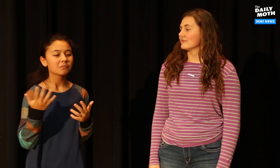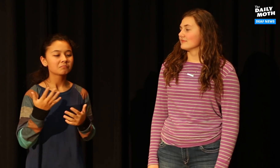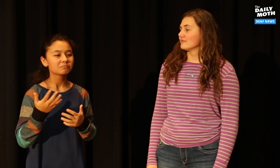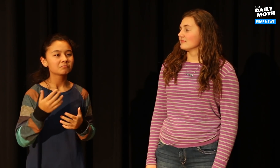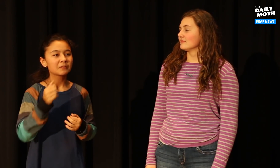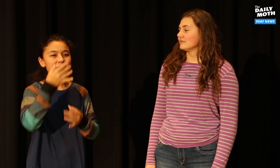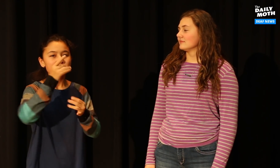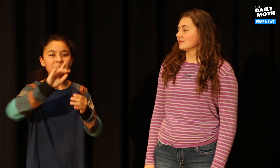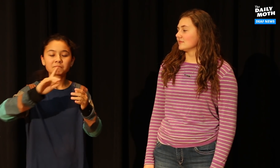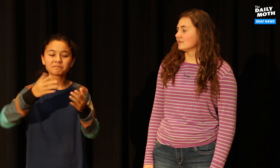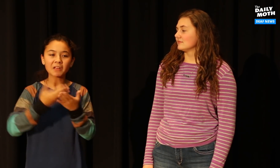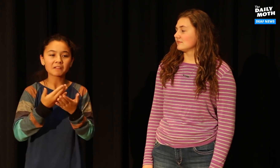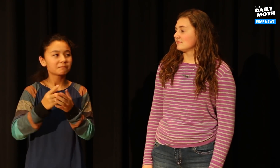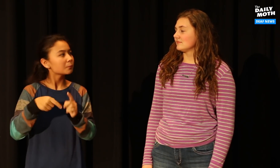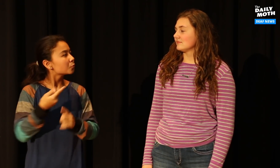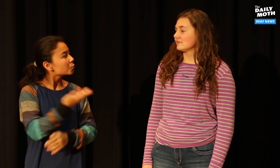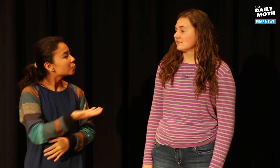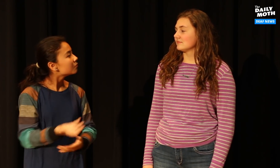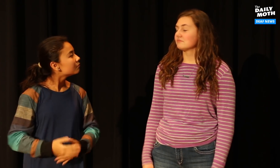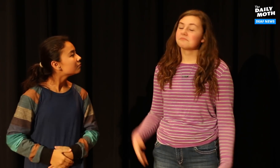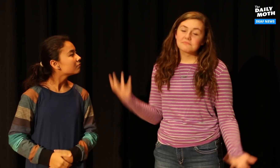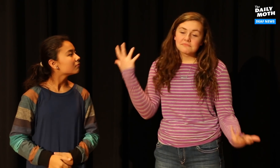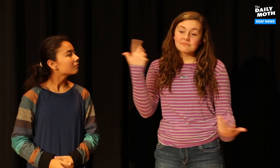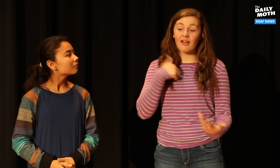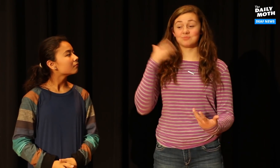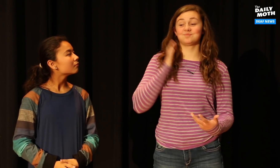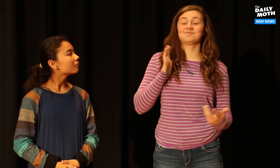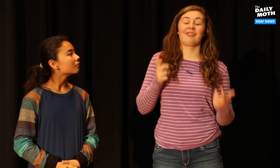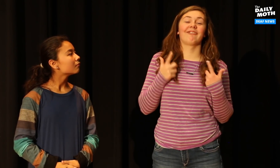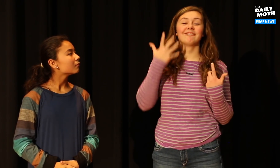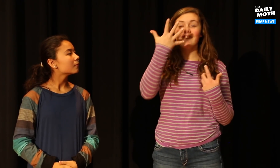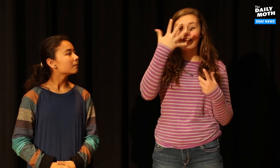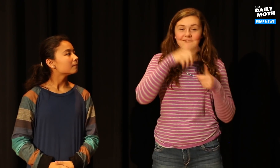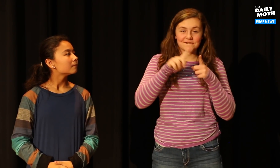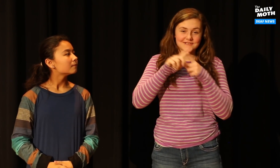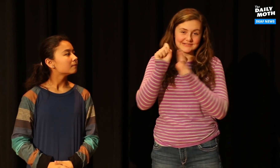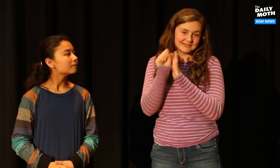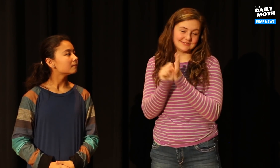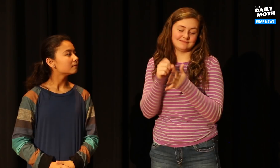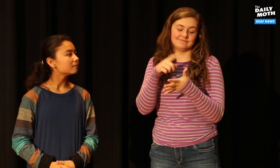What’s one interesting thing about you? Well, I’ve lived in 5 different states: